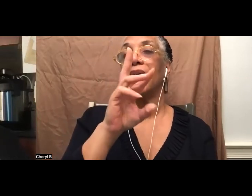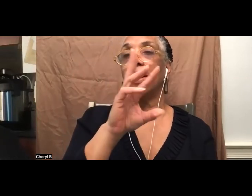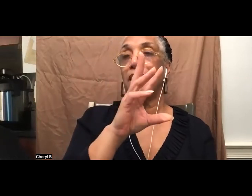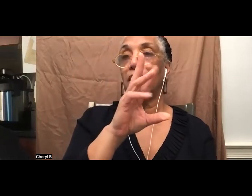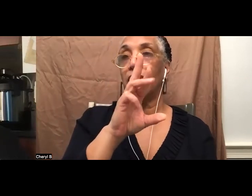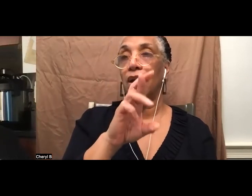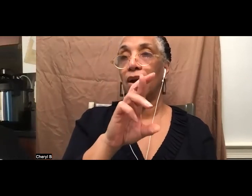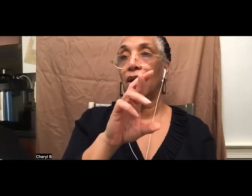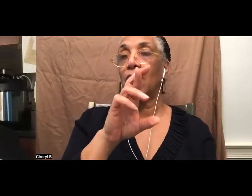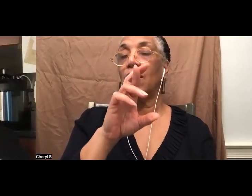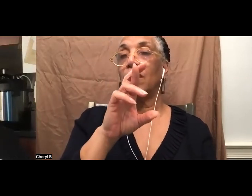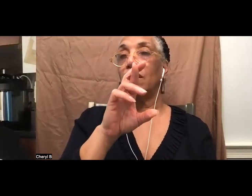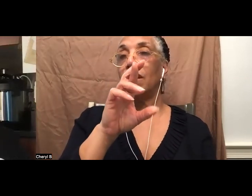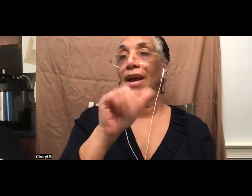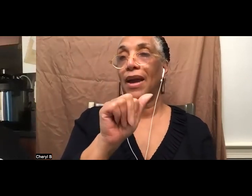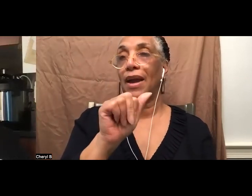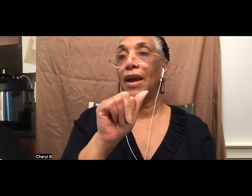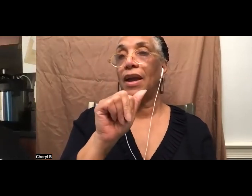since 2007 COP13,